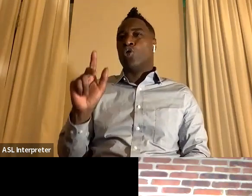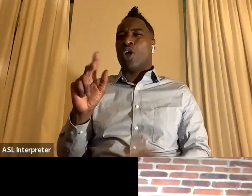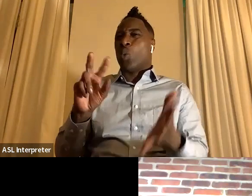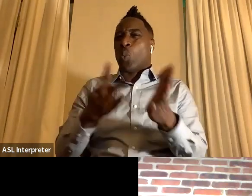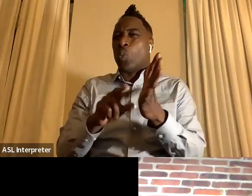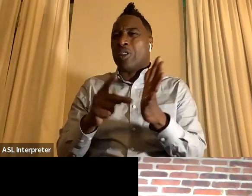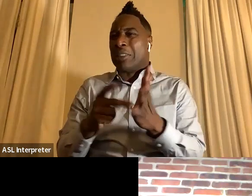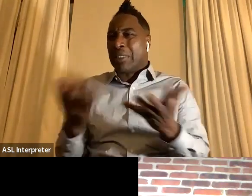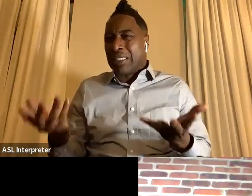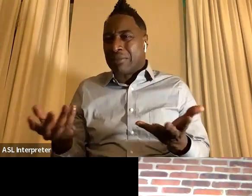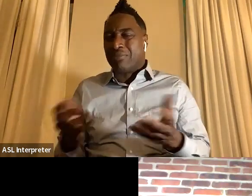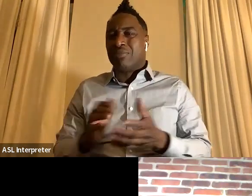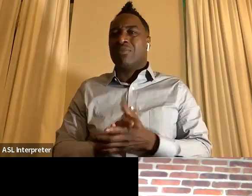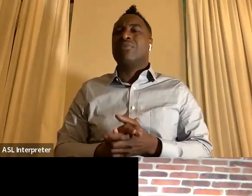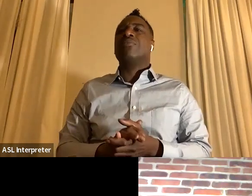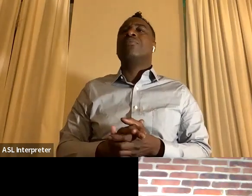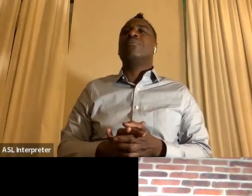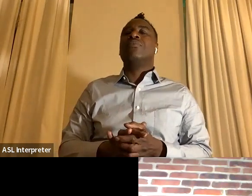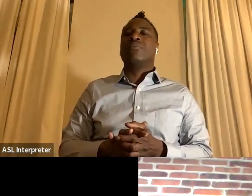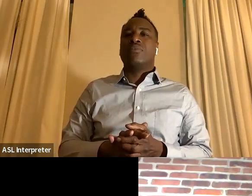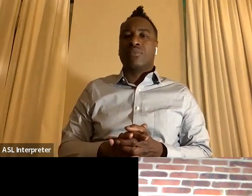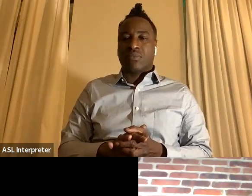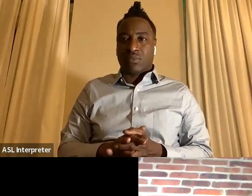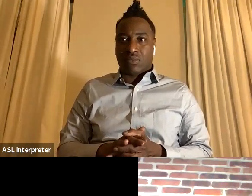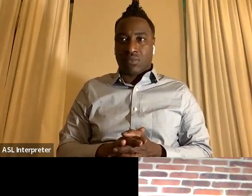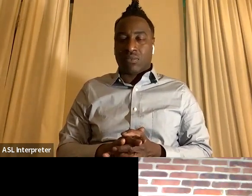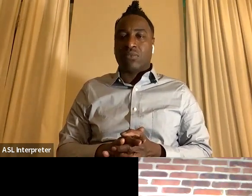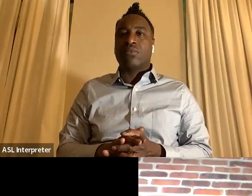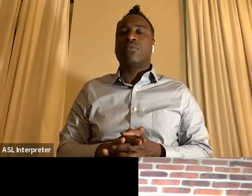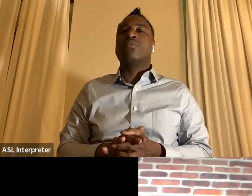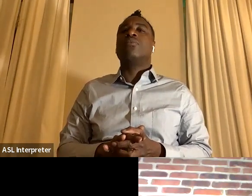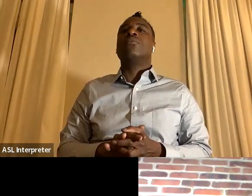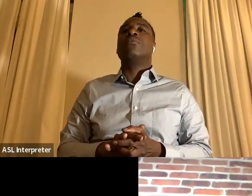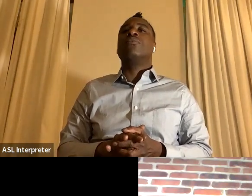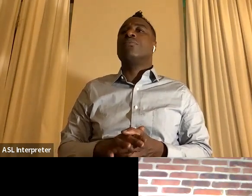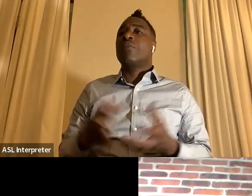What's it what it costs to be healthy,